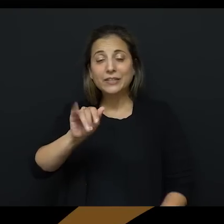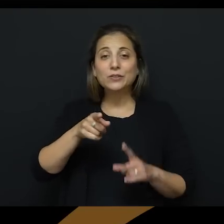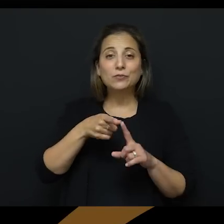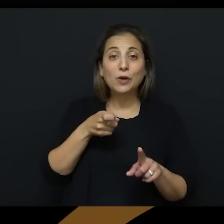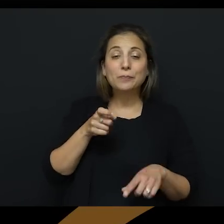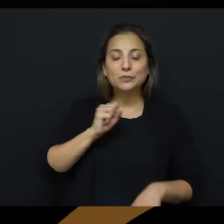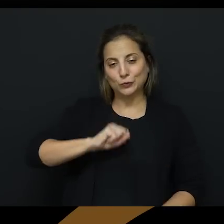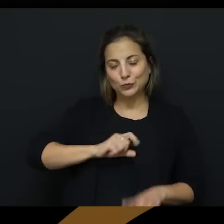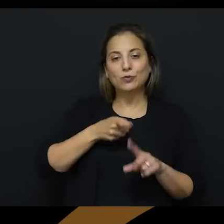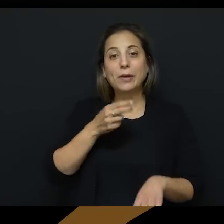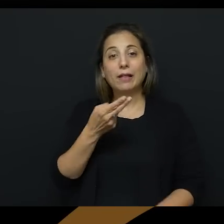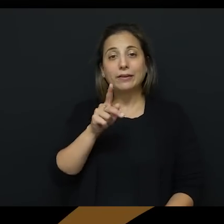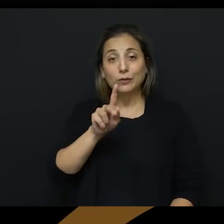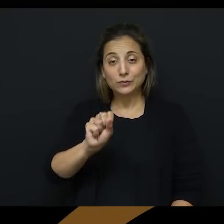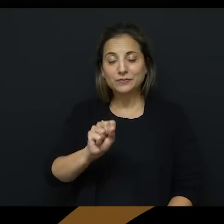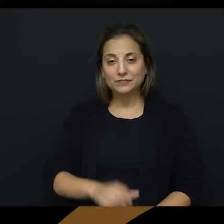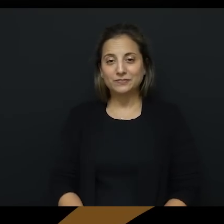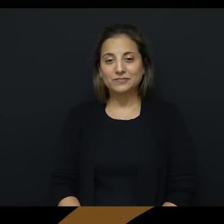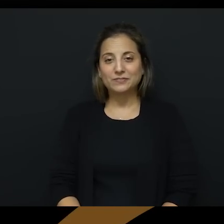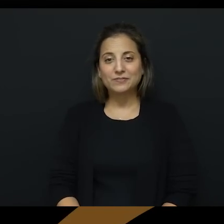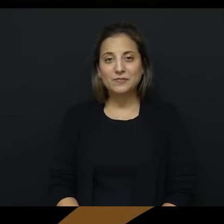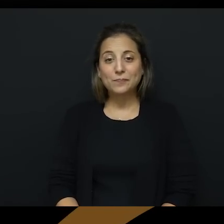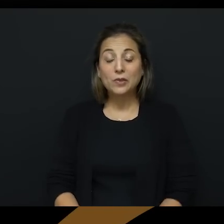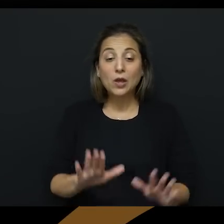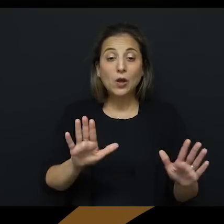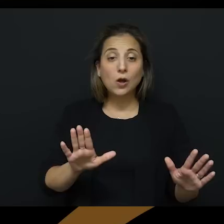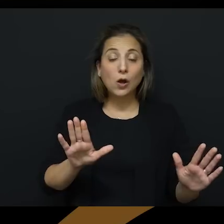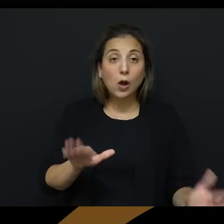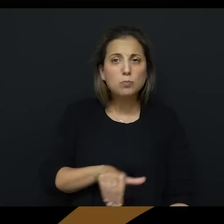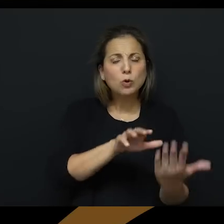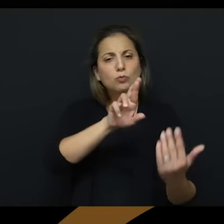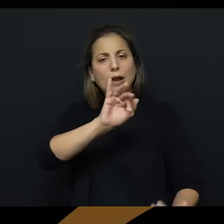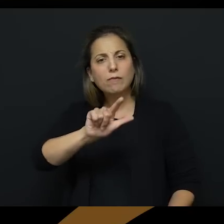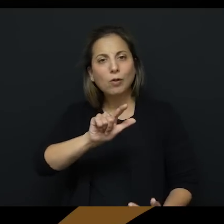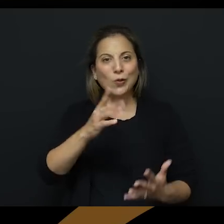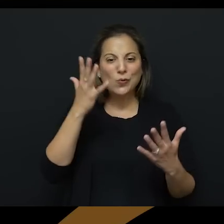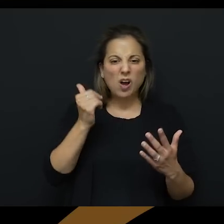to use the film's success as a springboard to create a digital platform that would serve to extend awareness